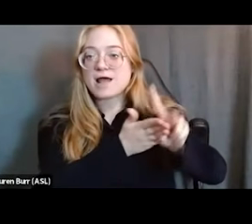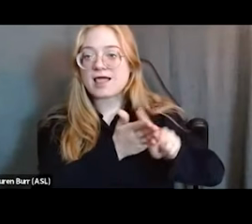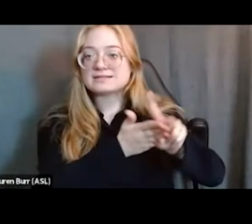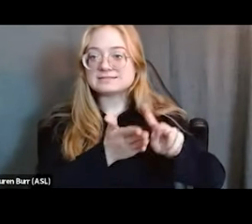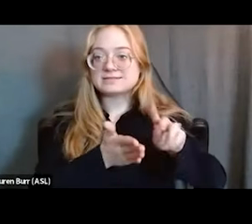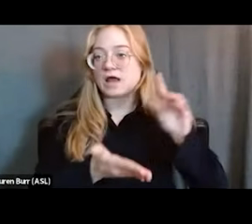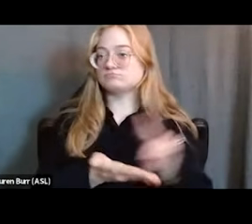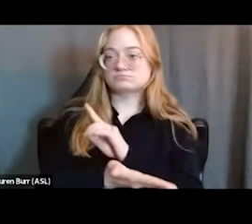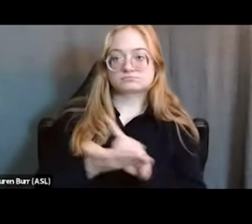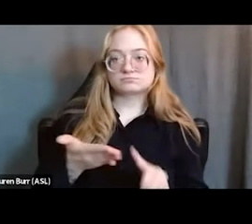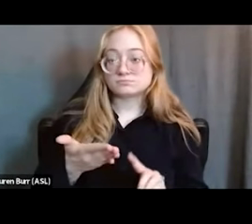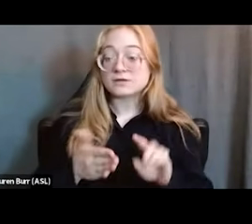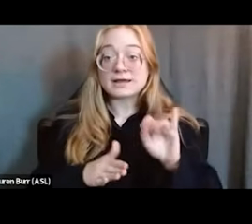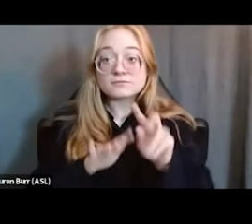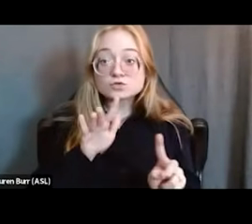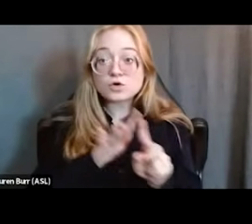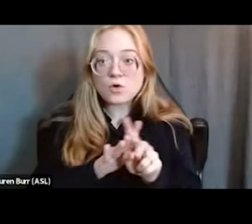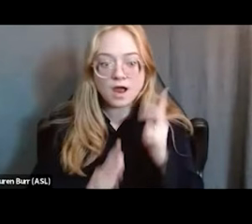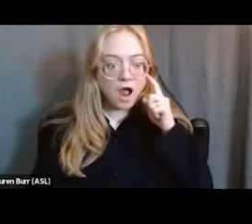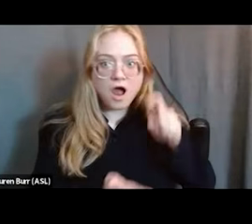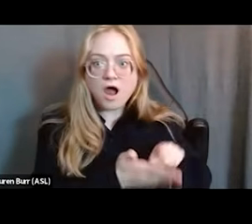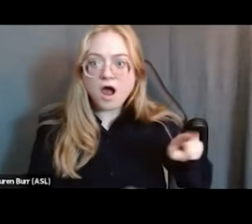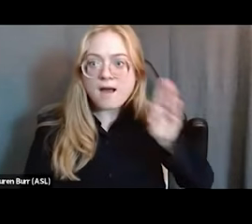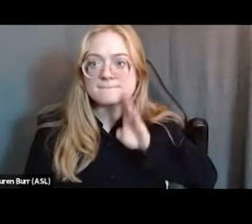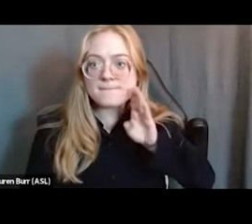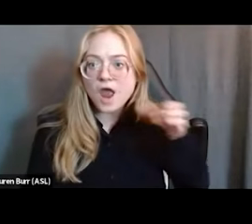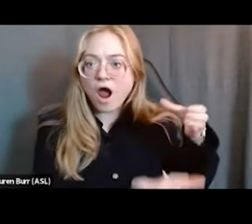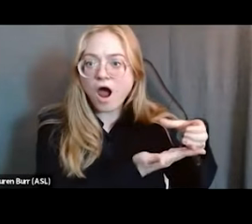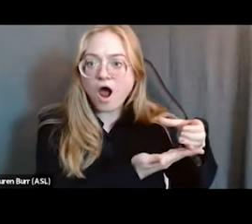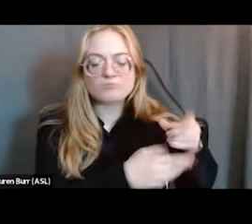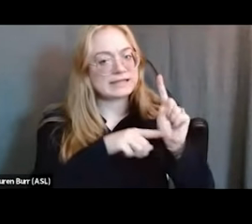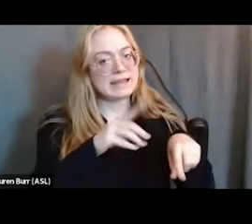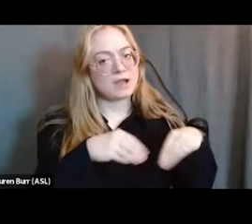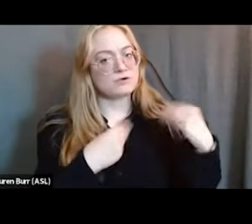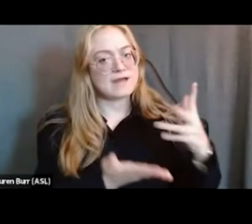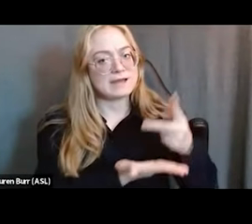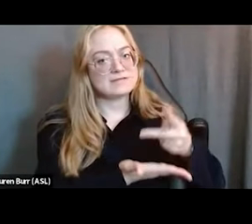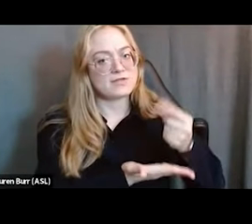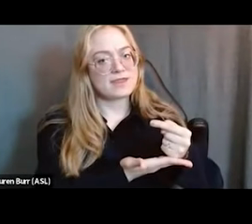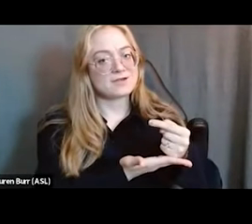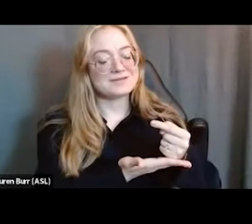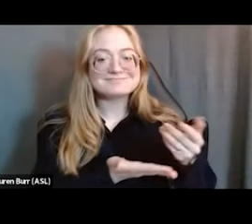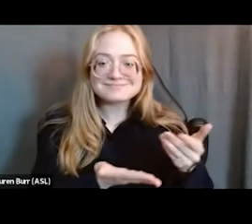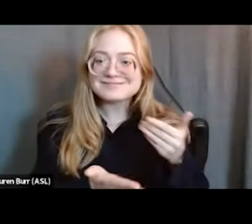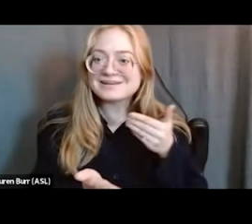if someone they show up and they see a beer, then they can't provide their physical therapy that day, even if the person's not intoxicated.